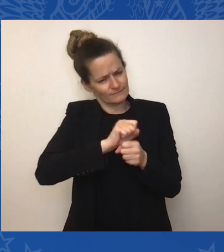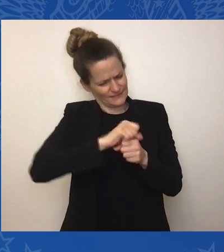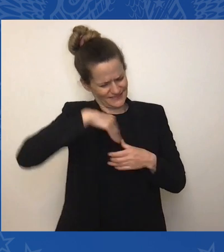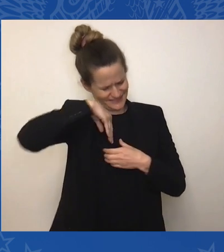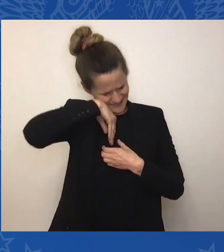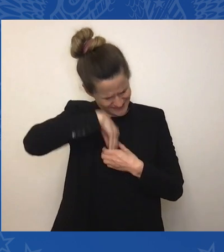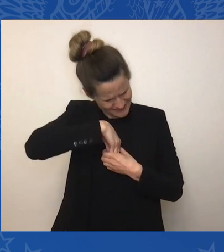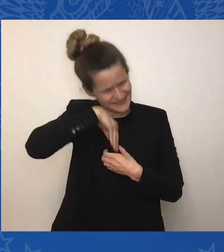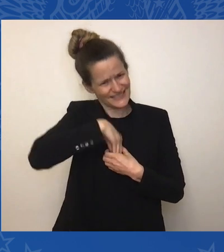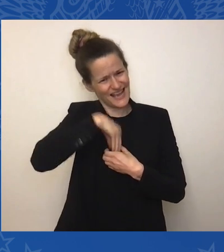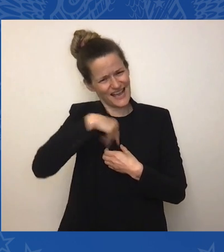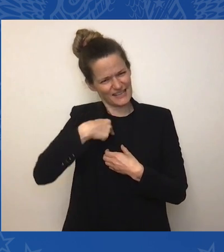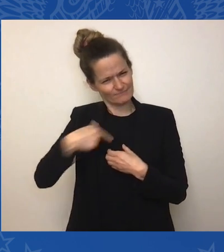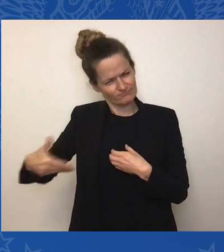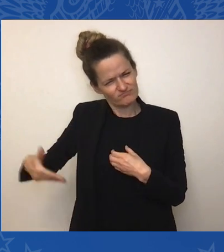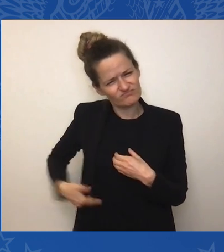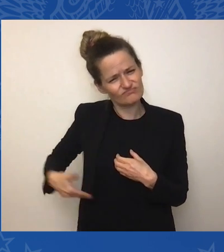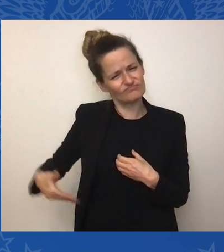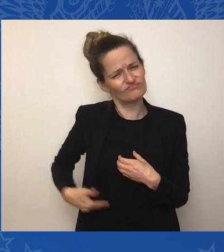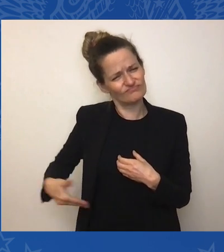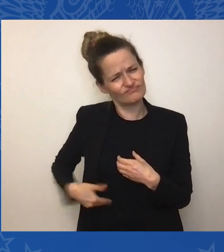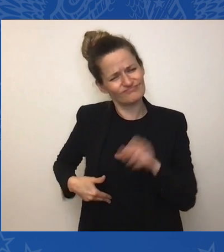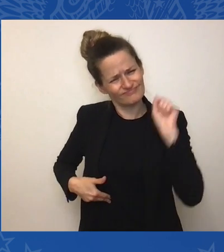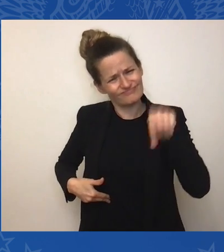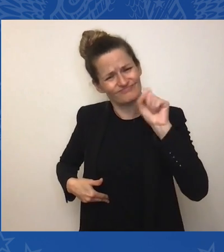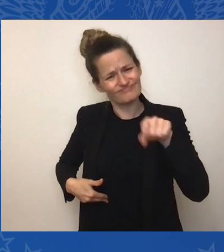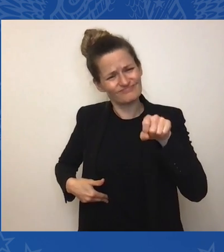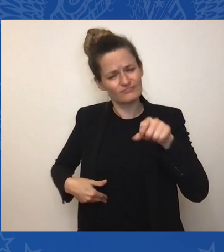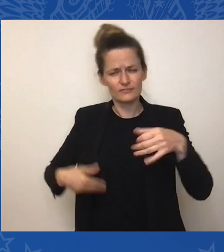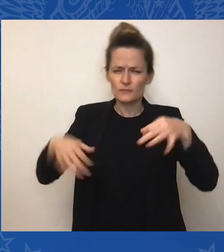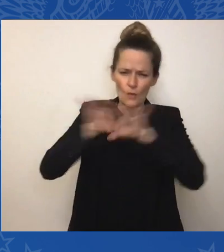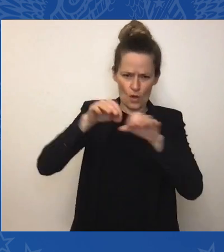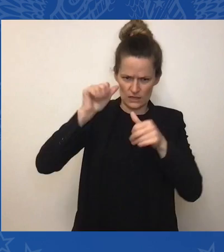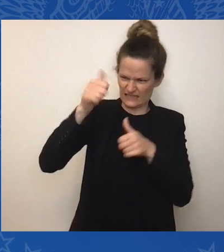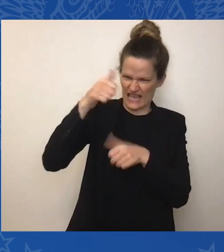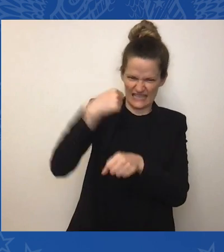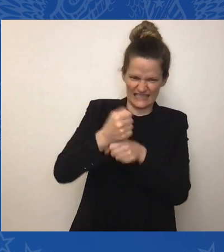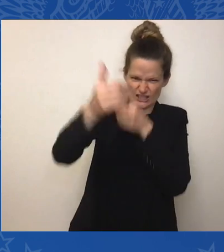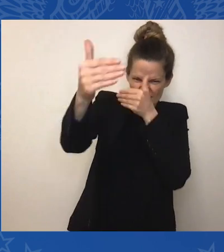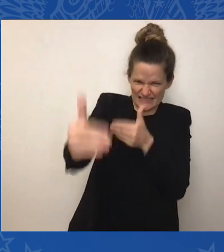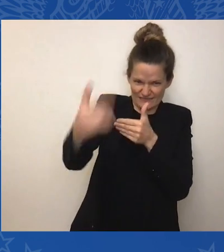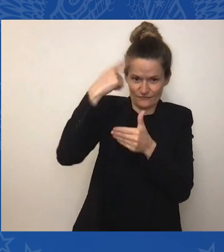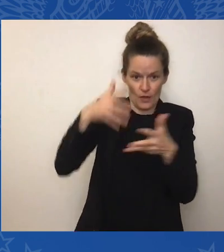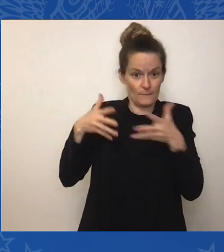at a time when we can choose the future we want, at a time when we must decide